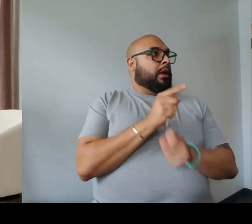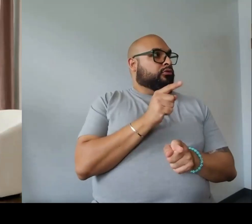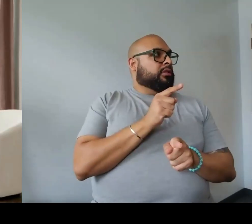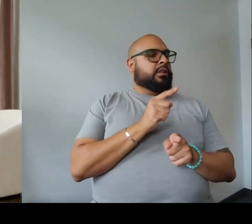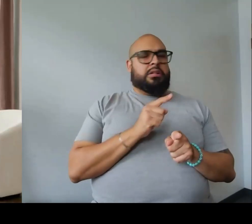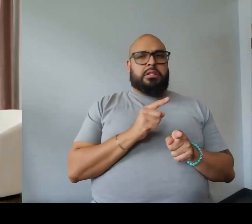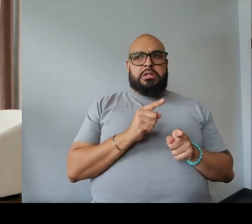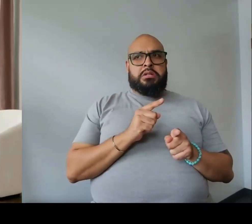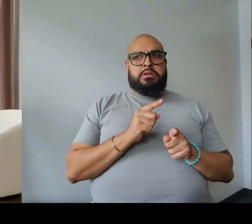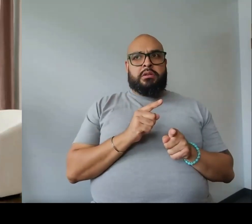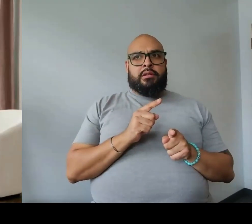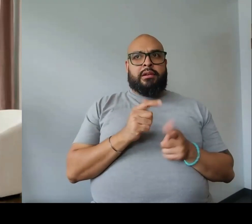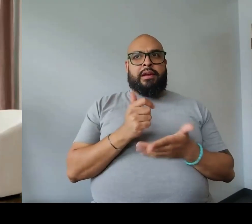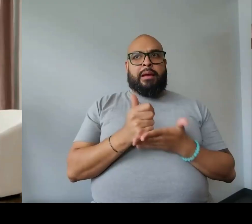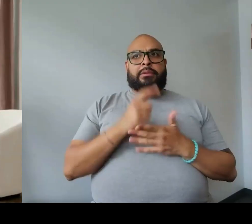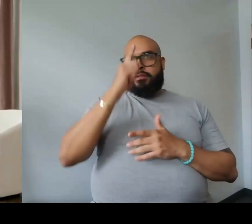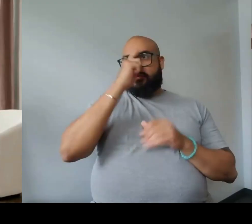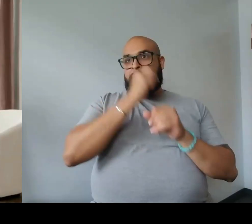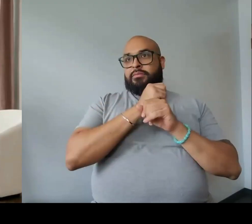giving us a picture of the efficiency of oral reading.